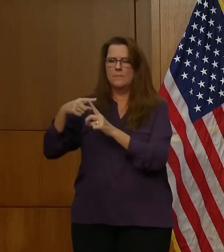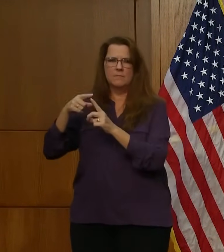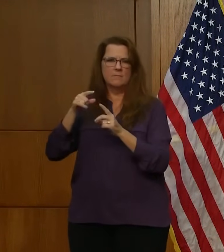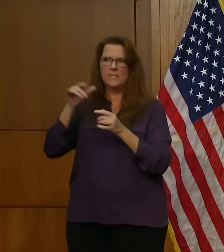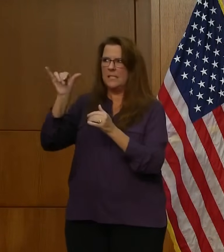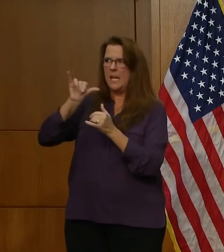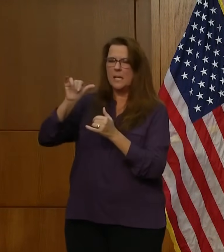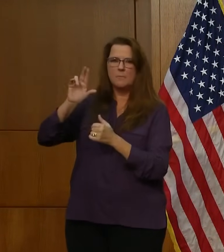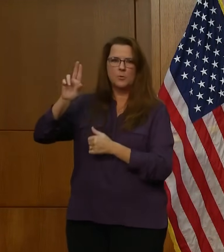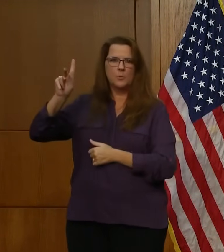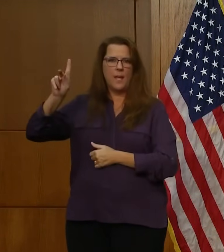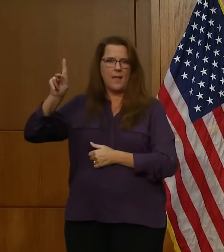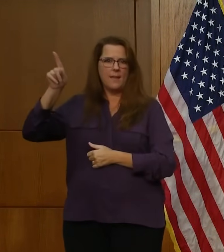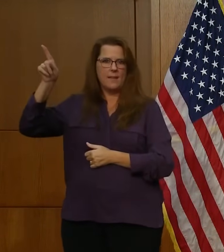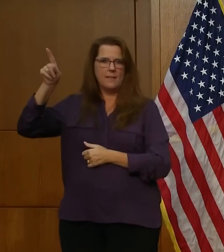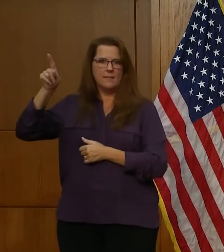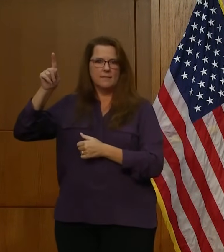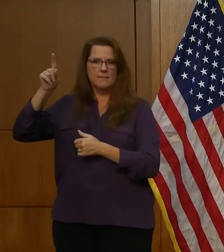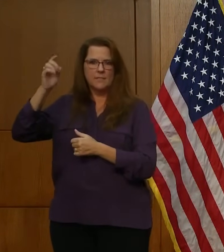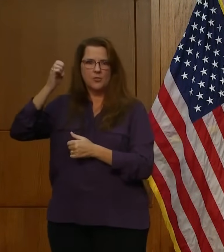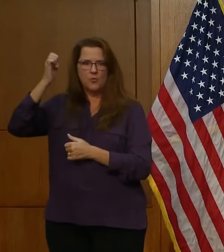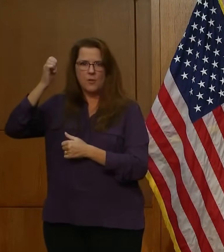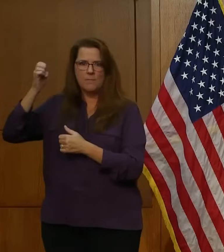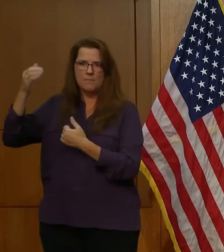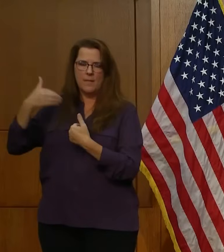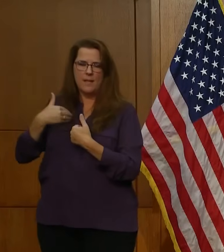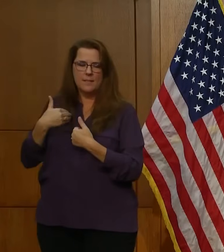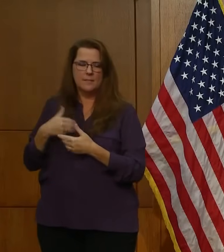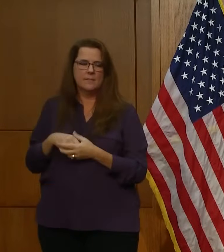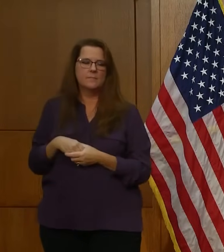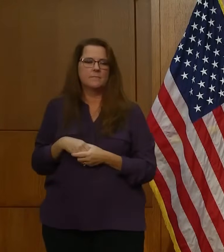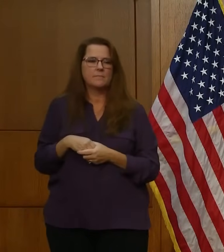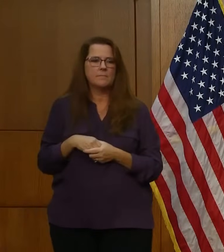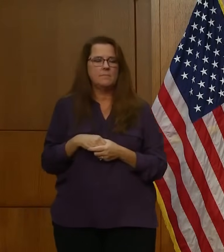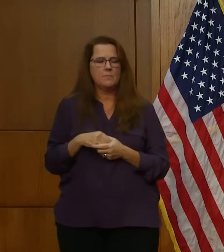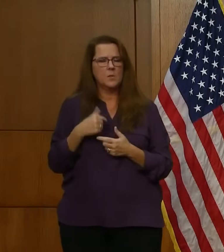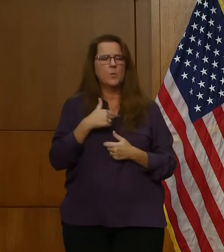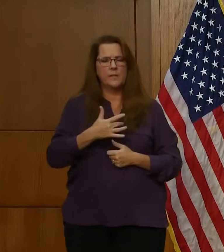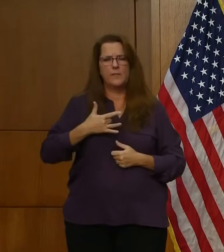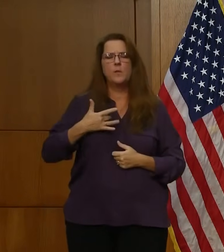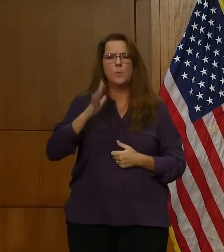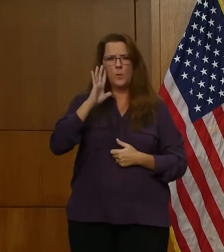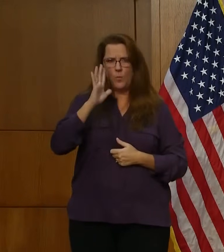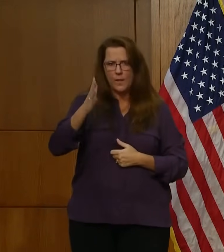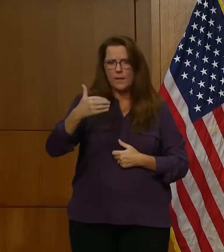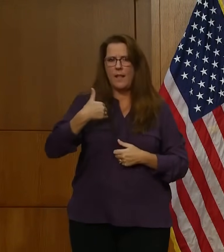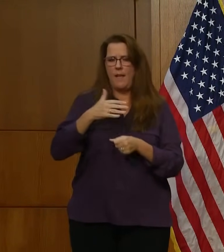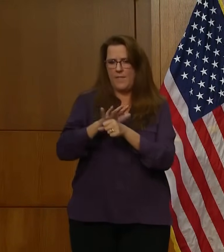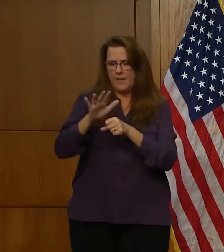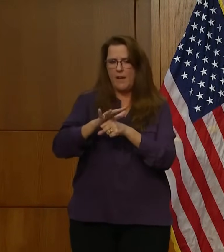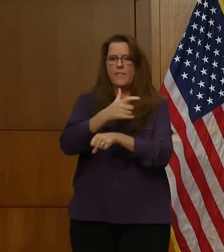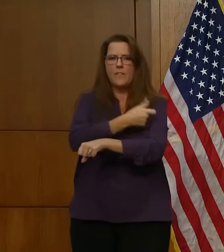ALREADY SHOWN IN THE UK. SECOND